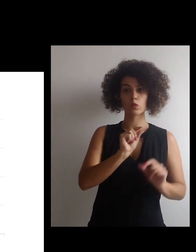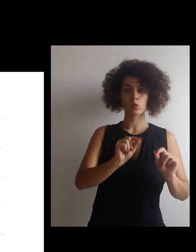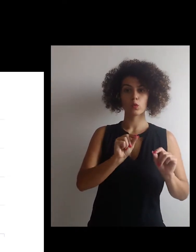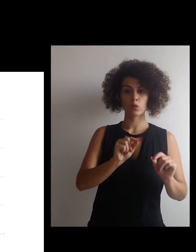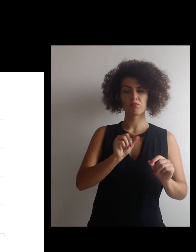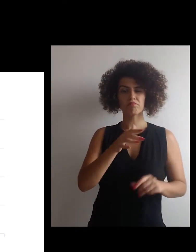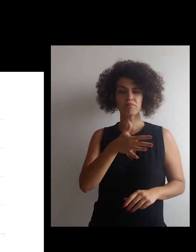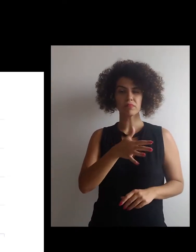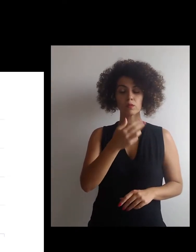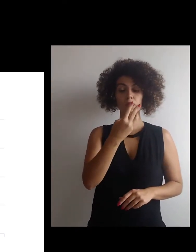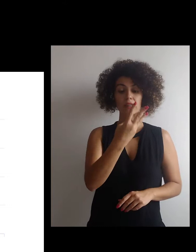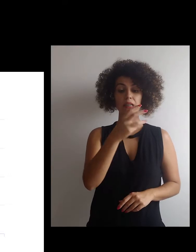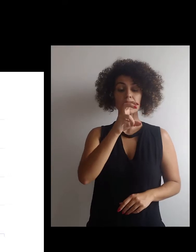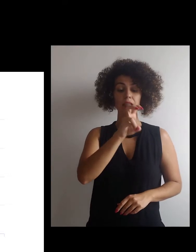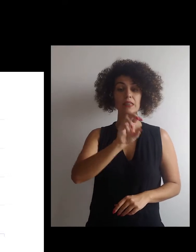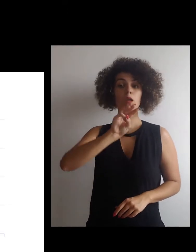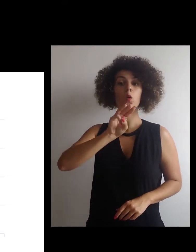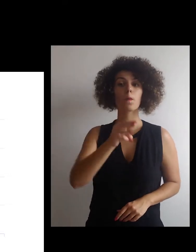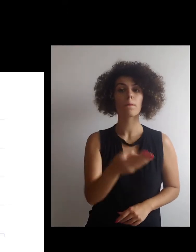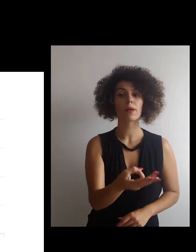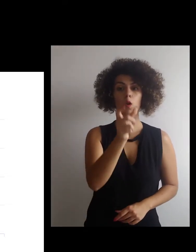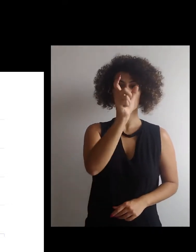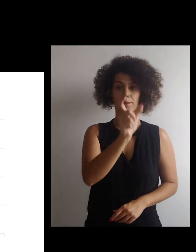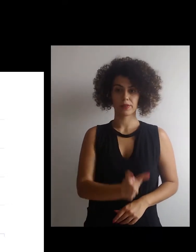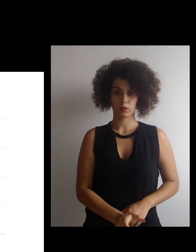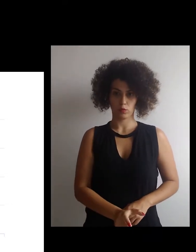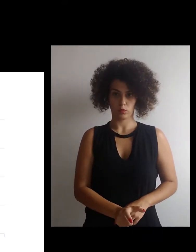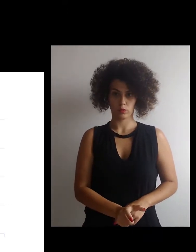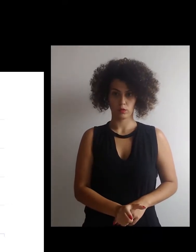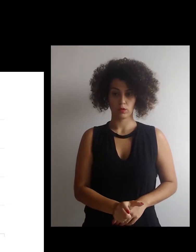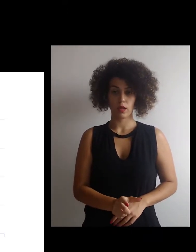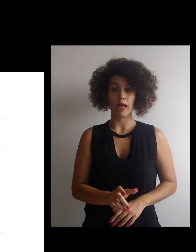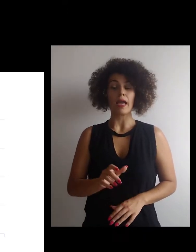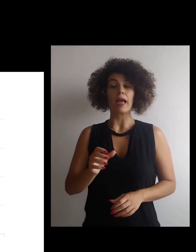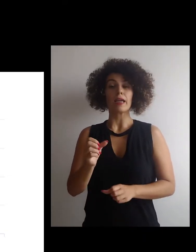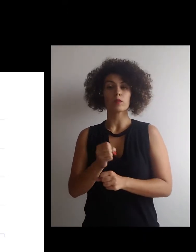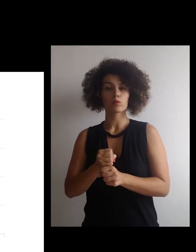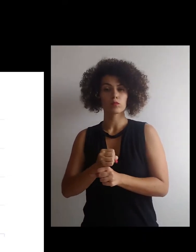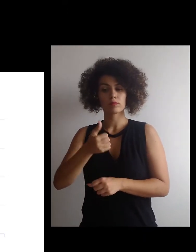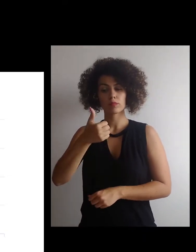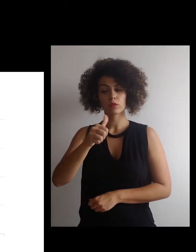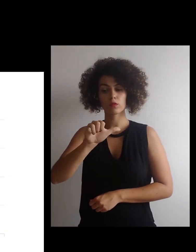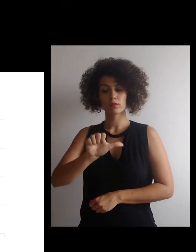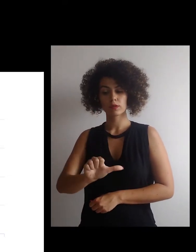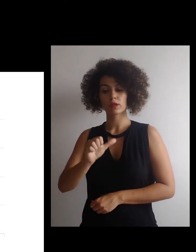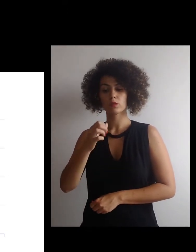was in the range of 35 million inhabitants, reaching approximately 45